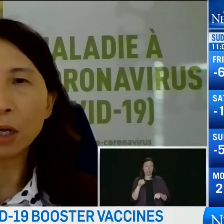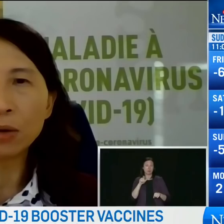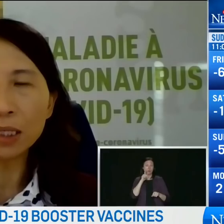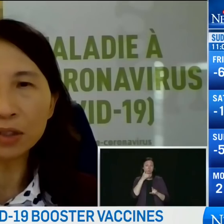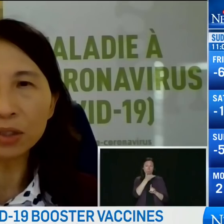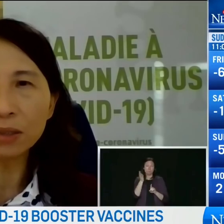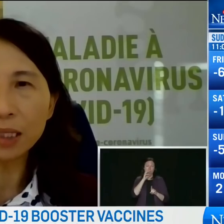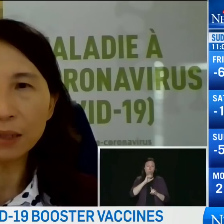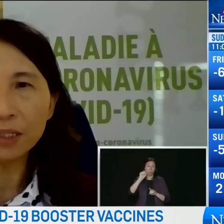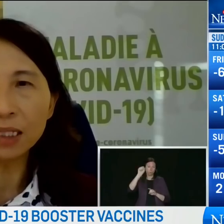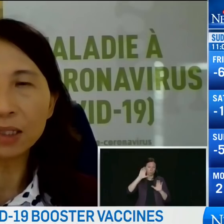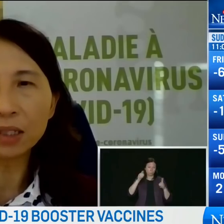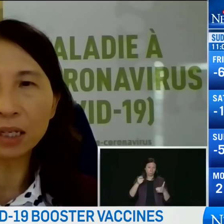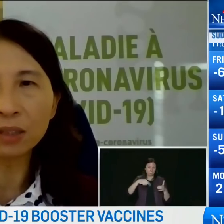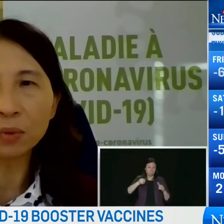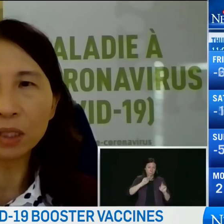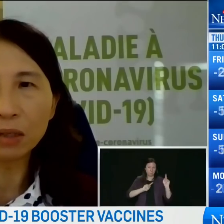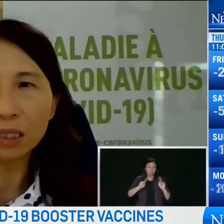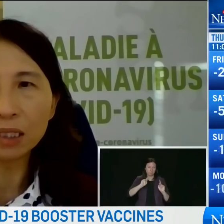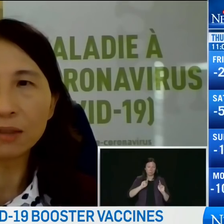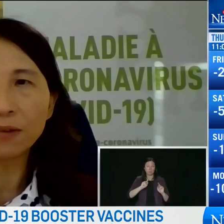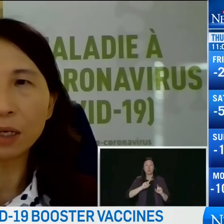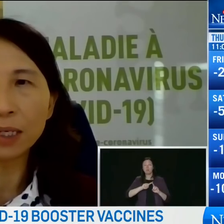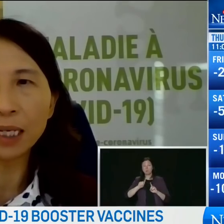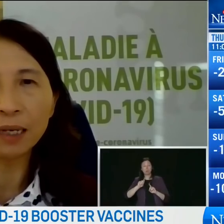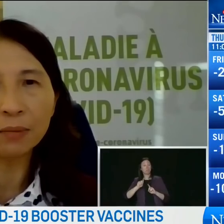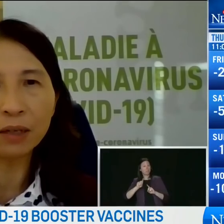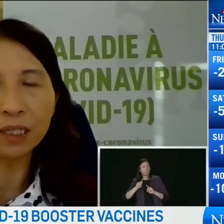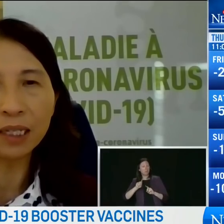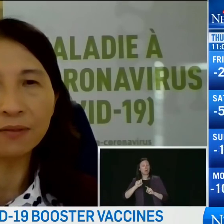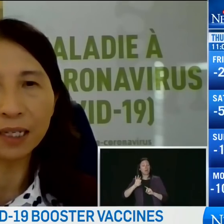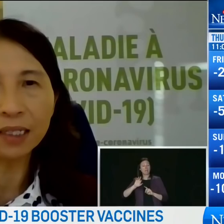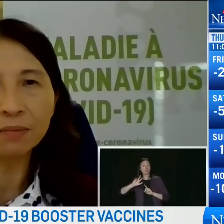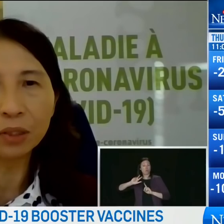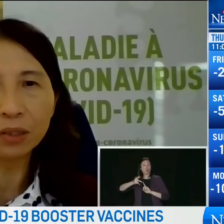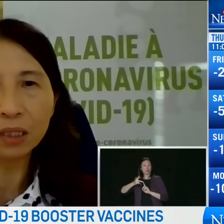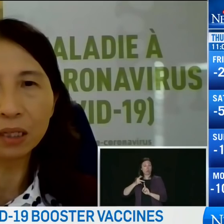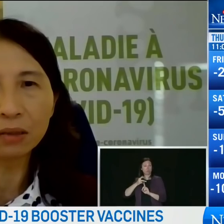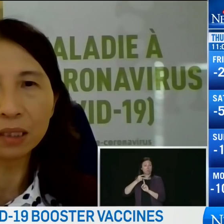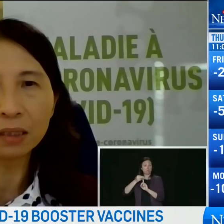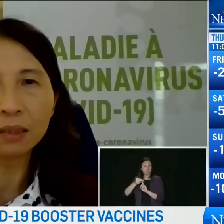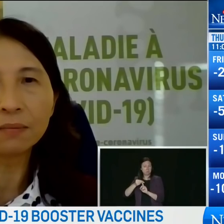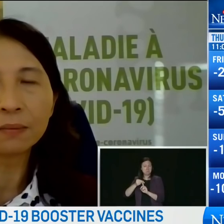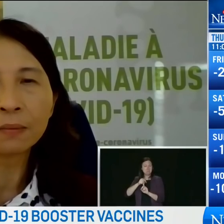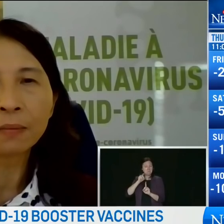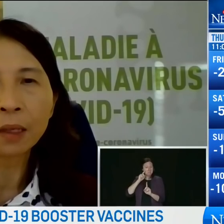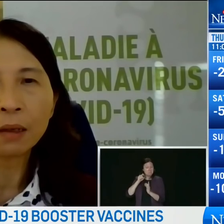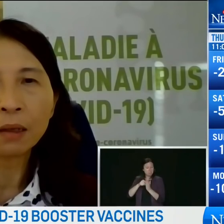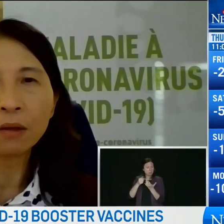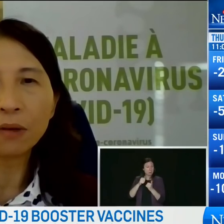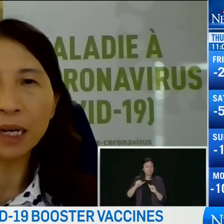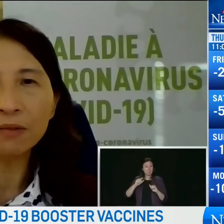POSSIBLY AGAINST THE ILLNESS AS WELL, ESPECIALLY IN OLDER INDIVIDUALS.